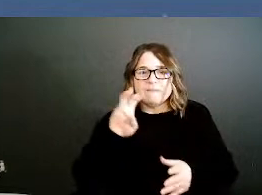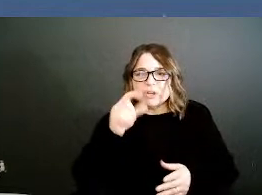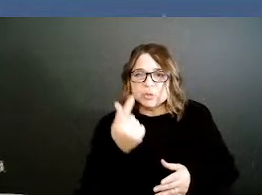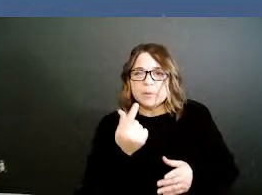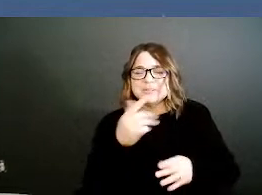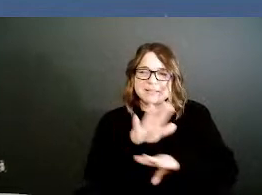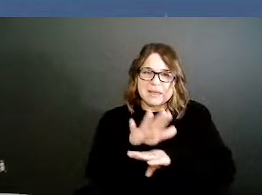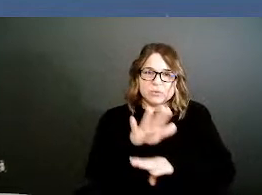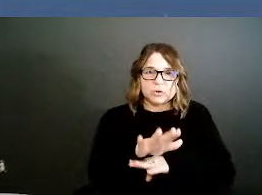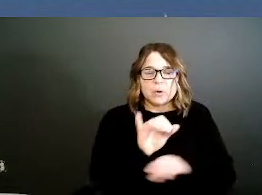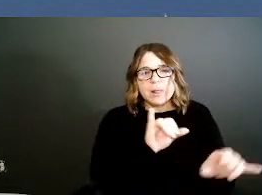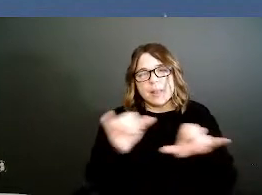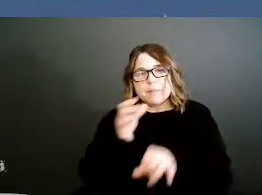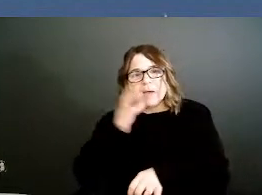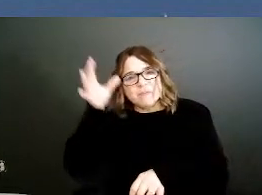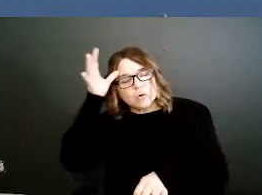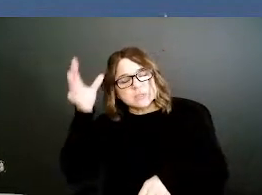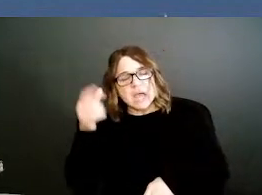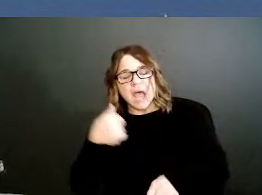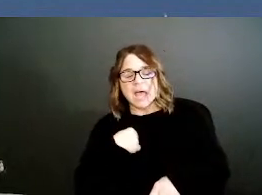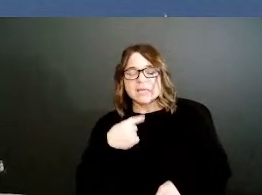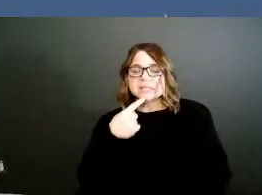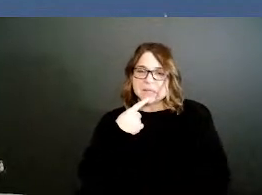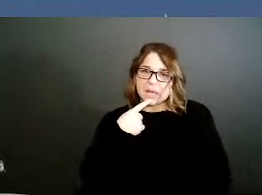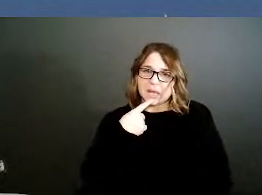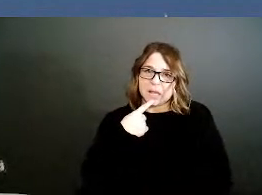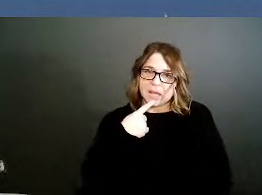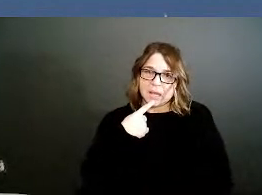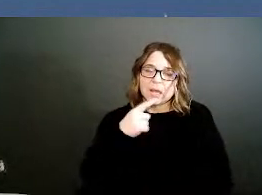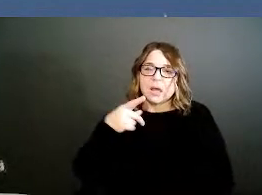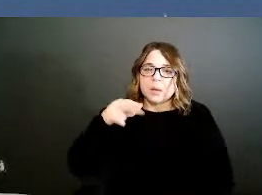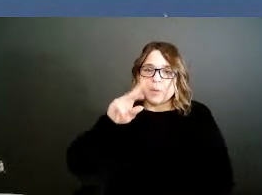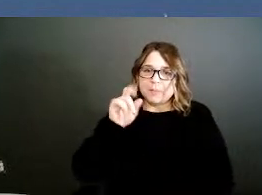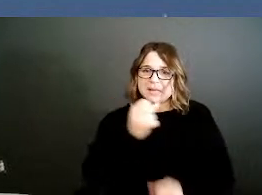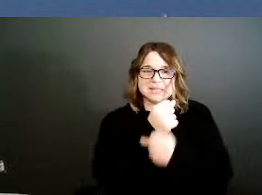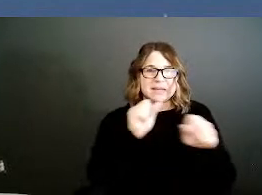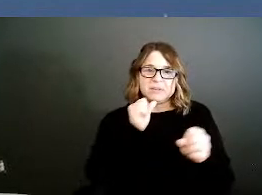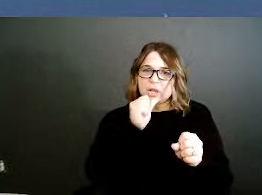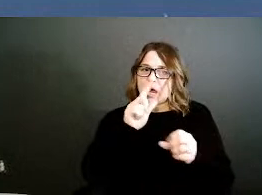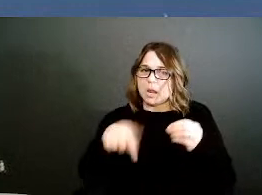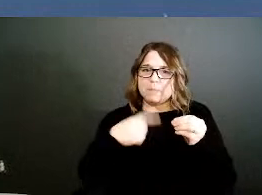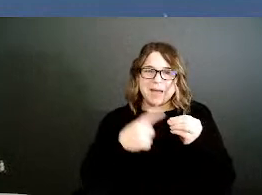PEOPLE WITHIN A COMMUNITY. PUBLIC SAFETY IS ABOUT INCREASING THE QUALITY OF THE SO JUST AS EVERYBODY PRETTY MUCH HAS STATED, LET'S INVEST IN THE